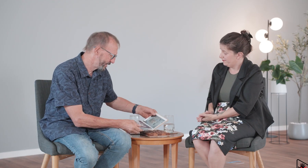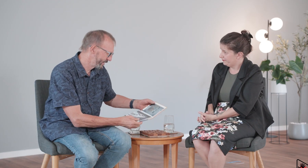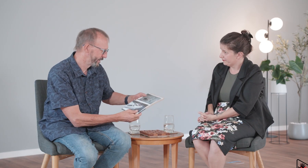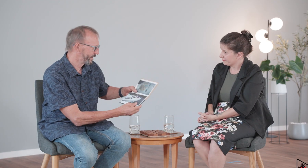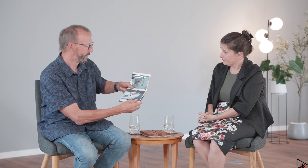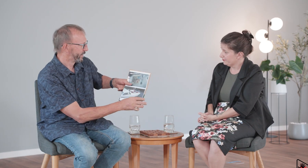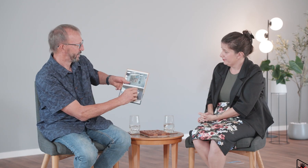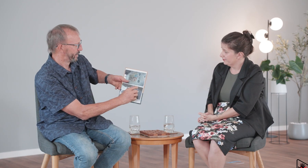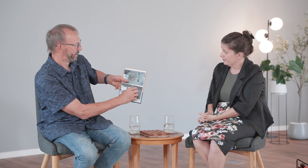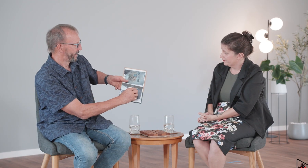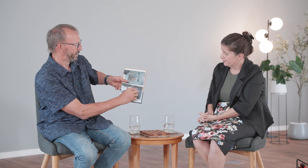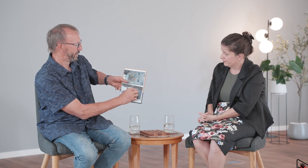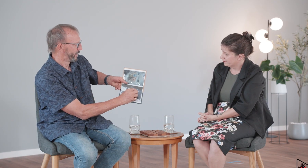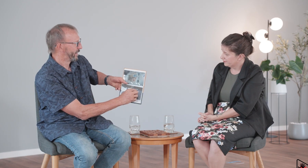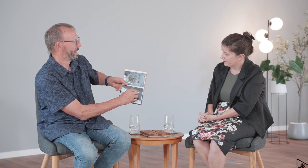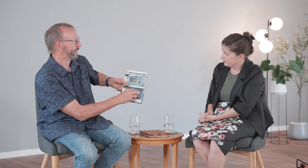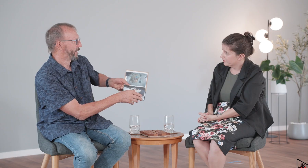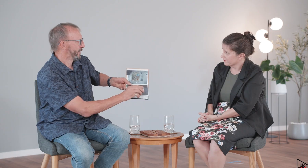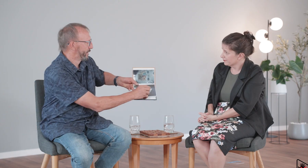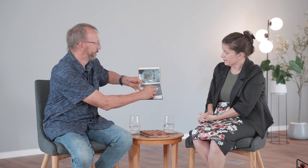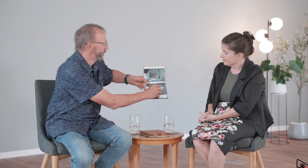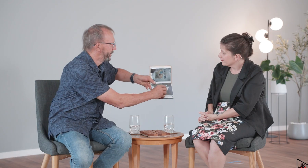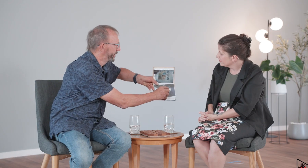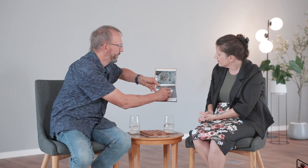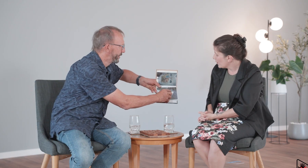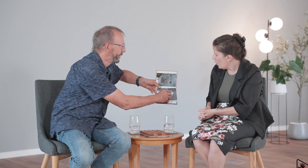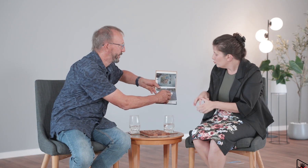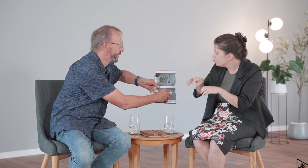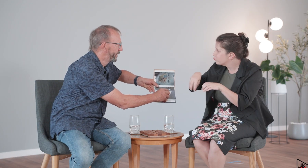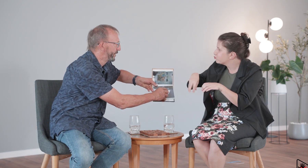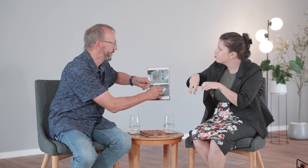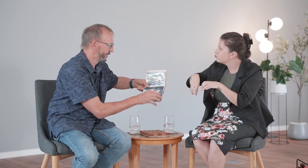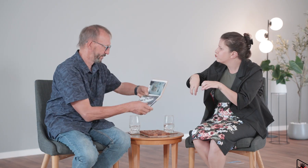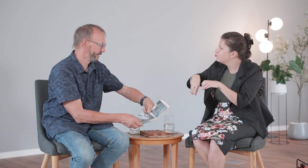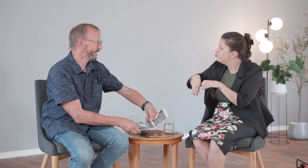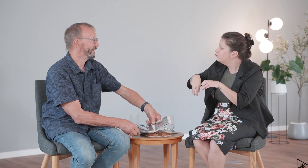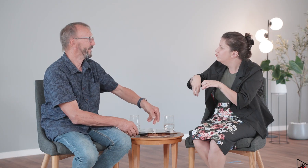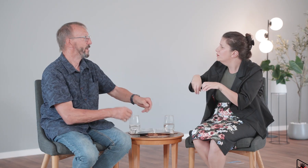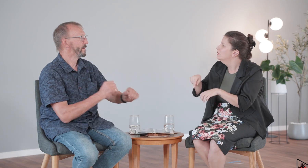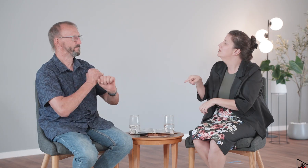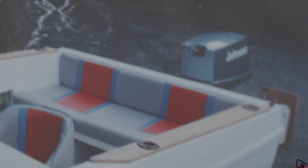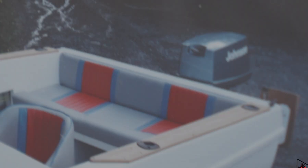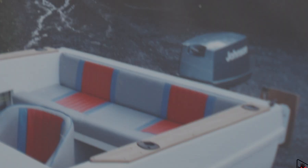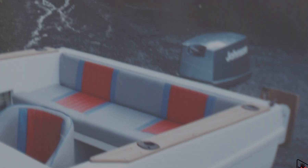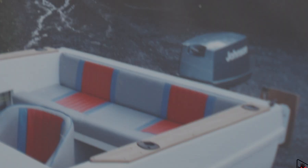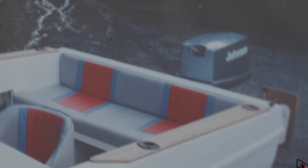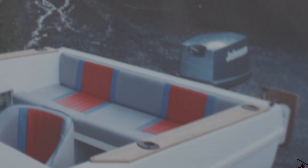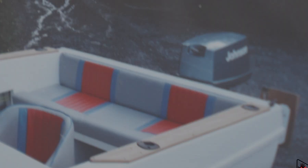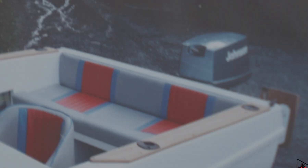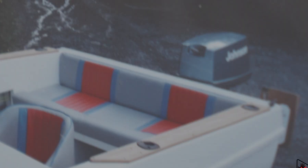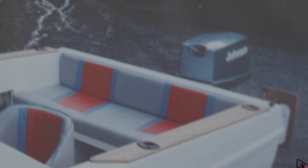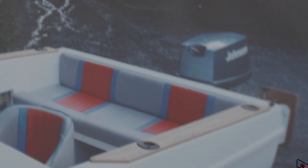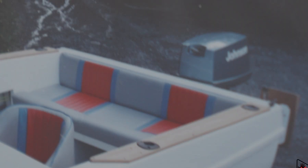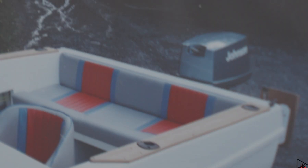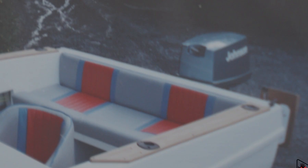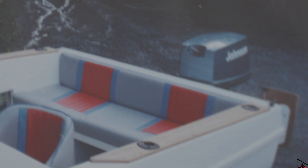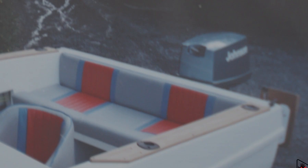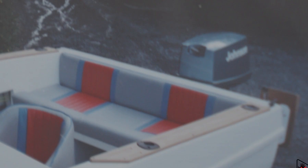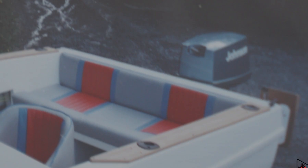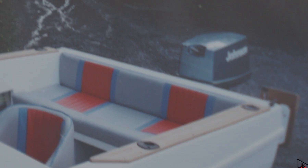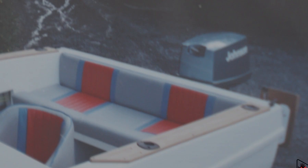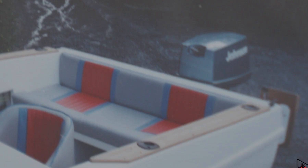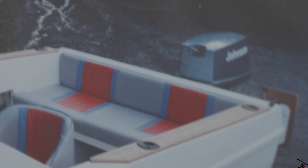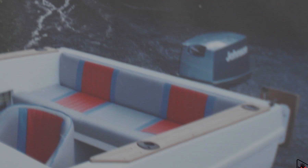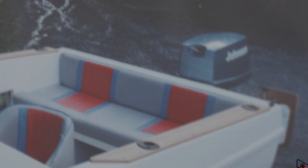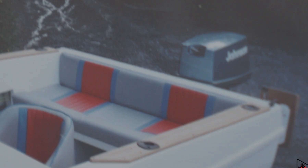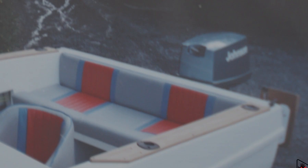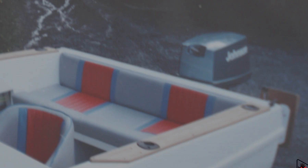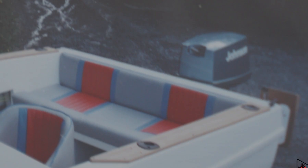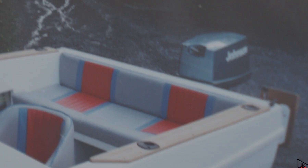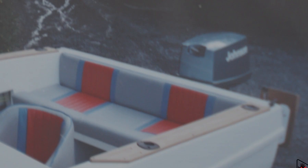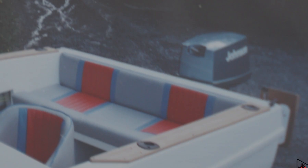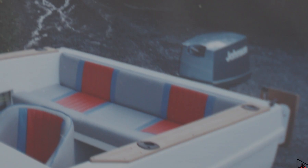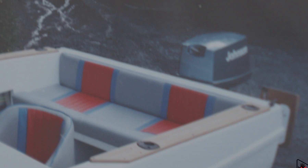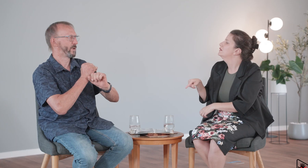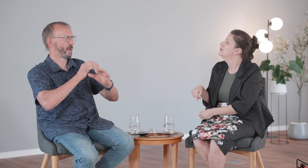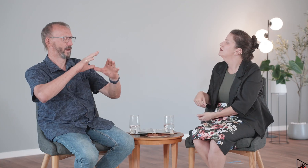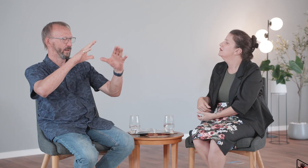as well. You can see here the outboard motor. Oh, yeah. Those ones that churn the water up.